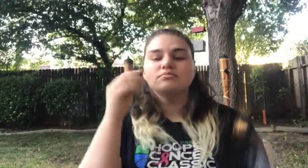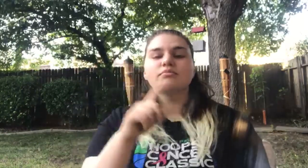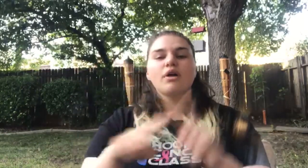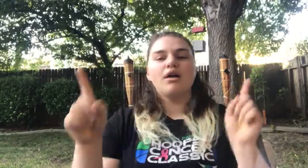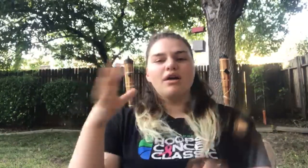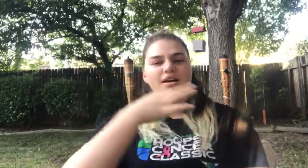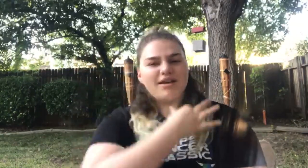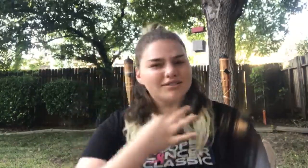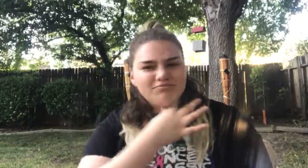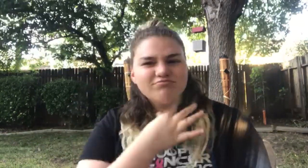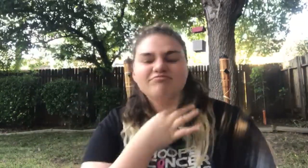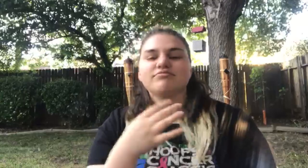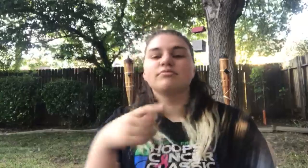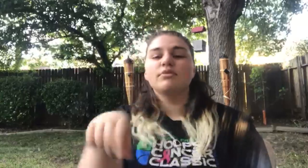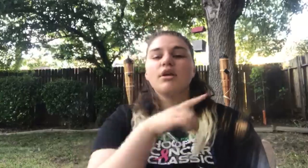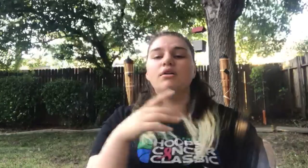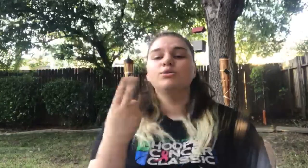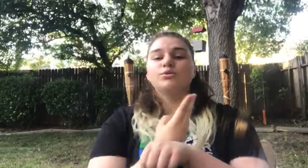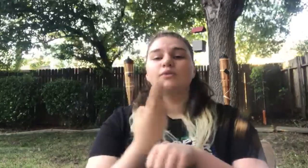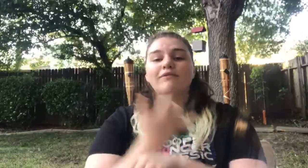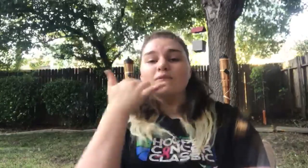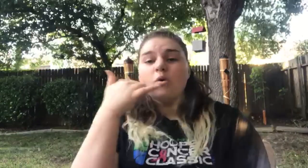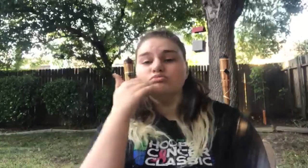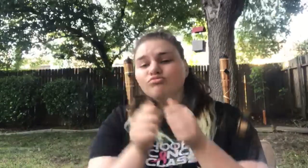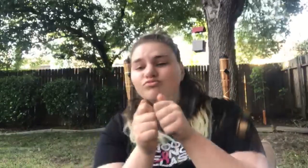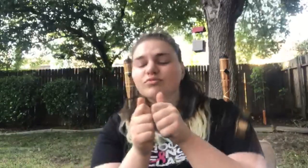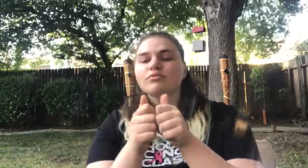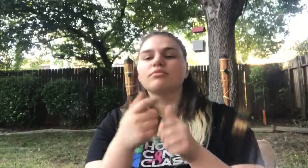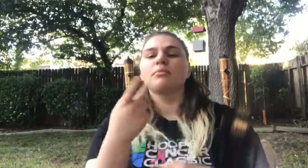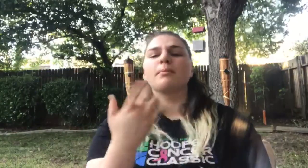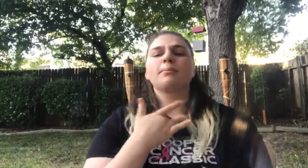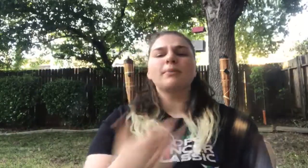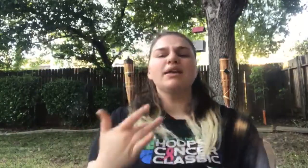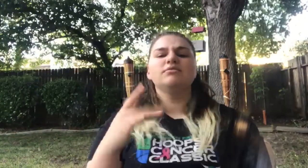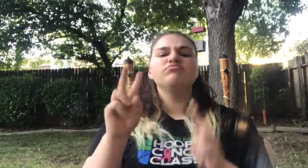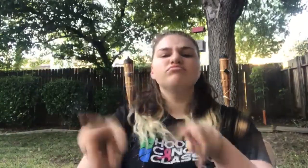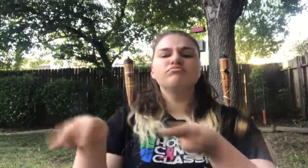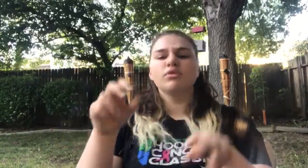but I am curious what kind of social media